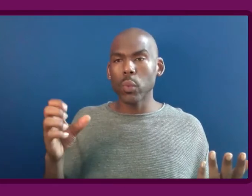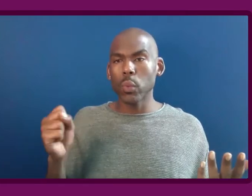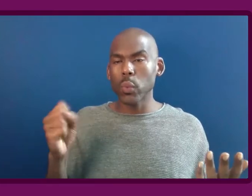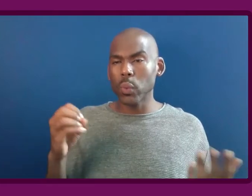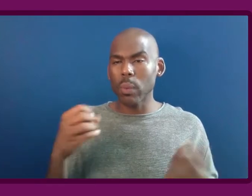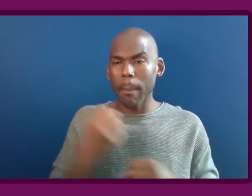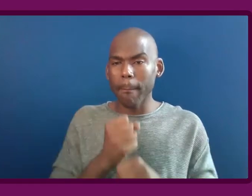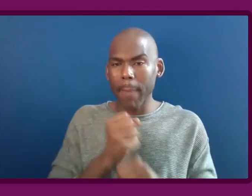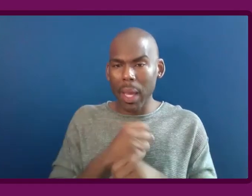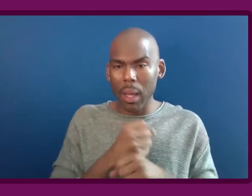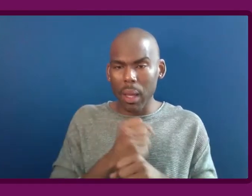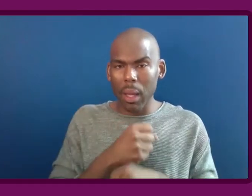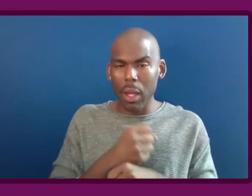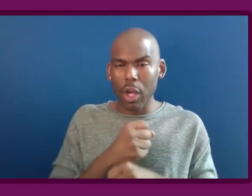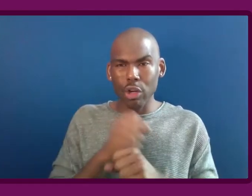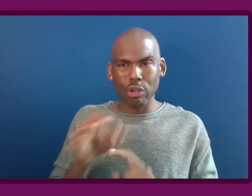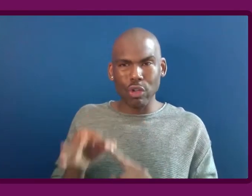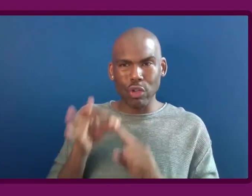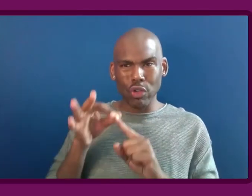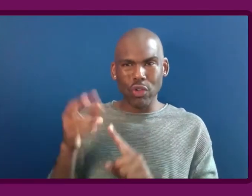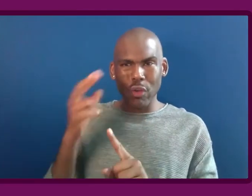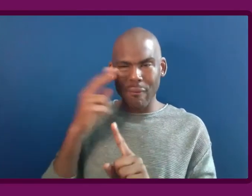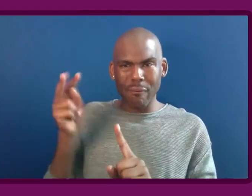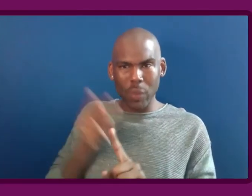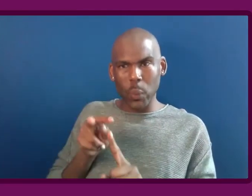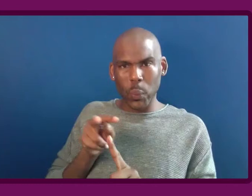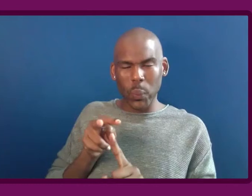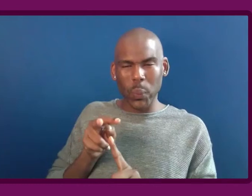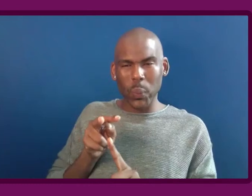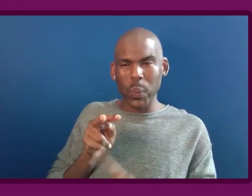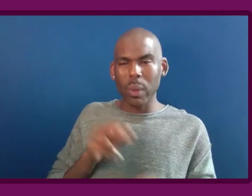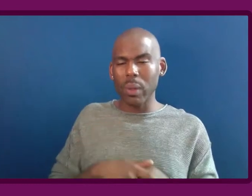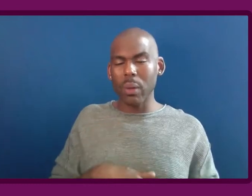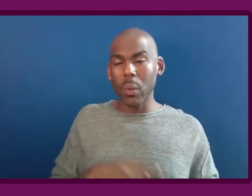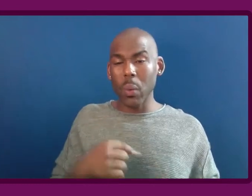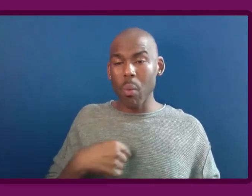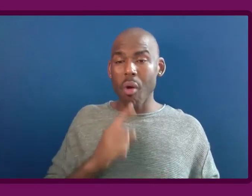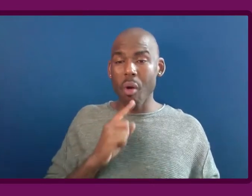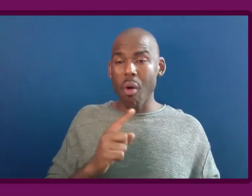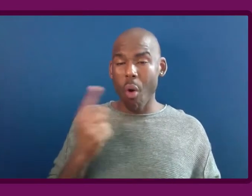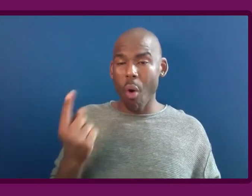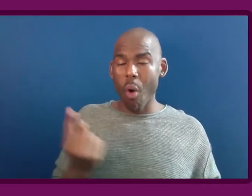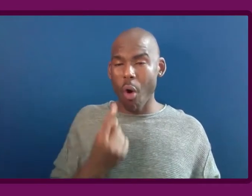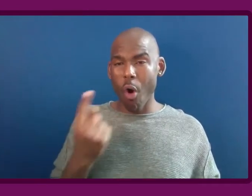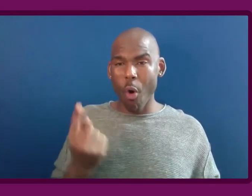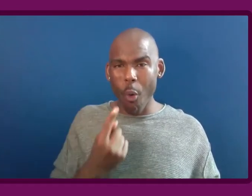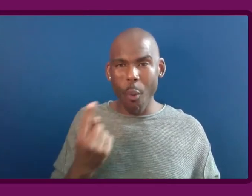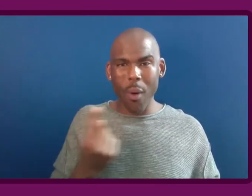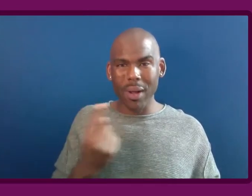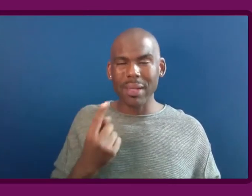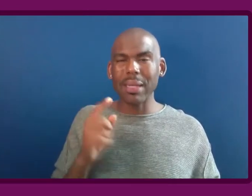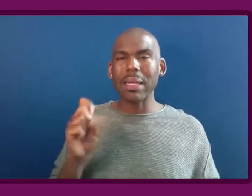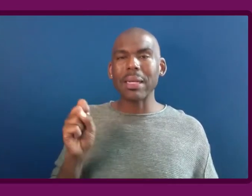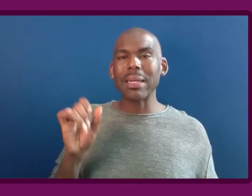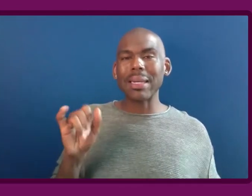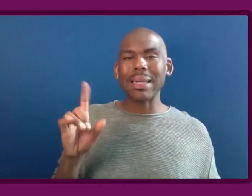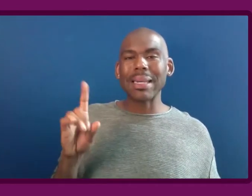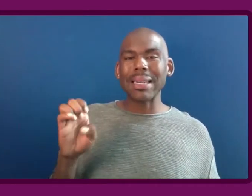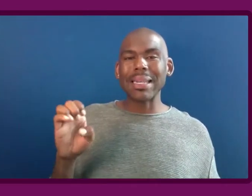feeling, so that you ... We're usually used as props. We're always the sidekick. We're never